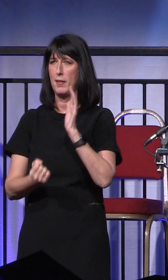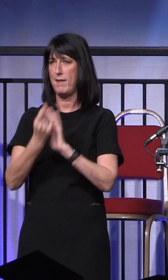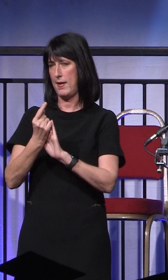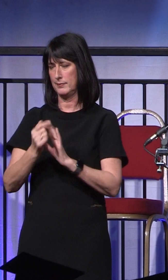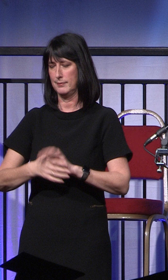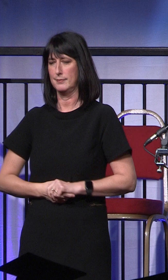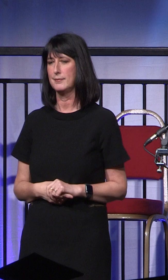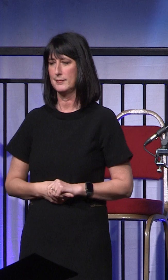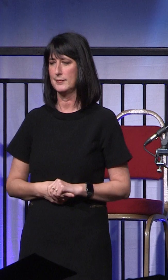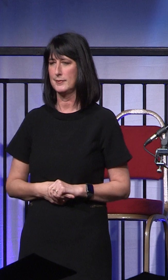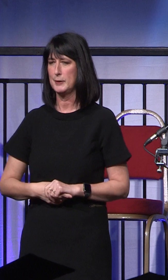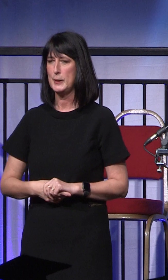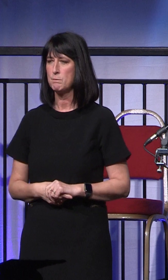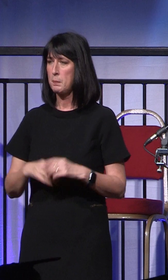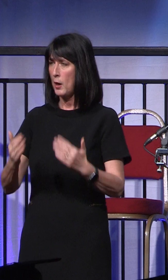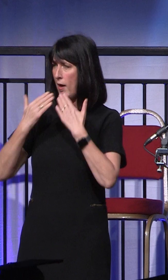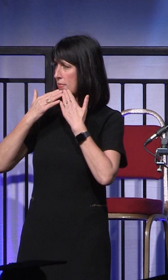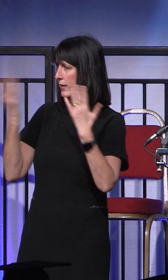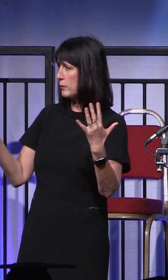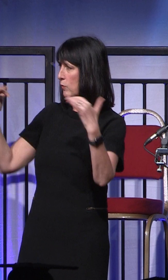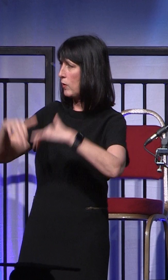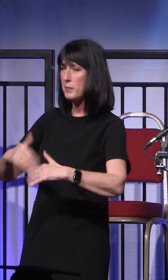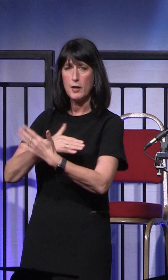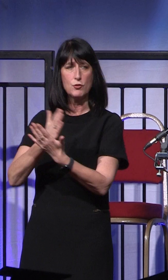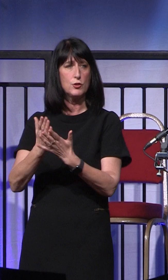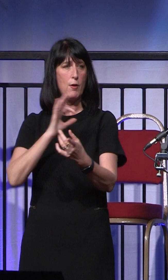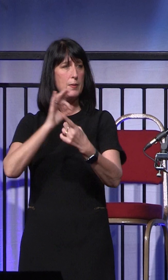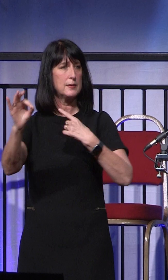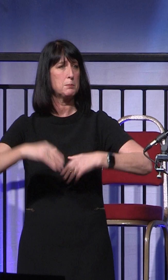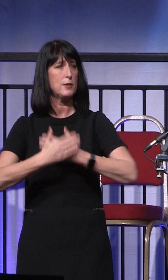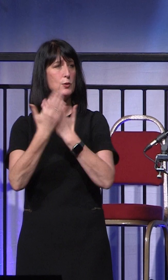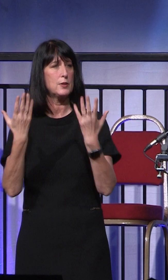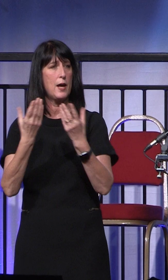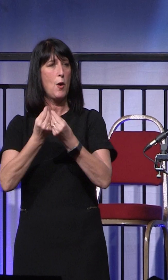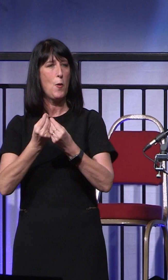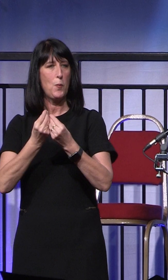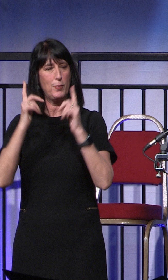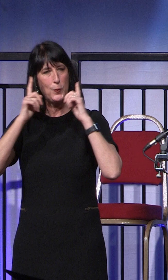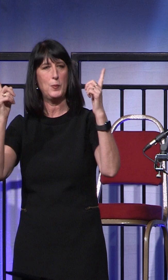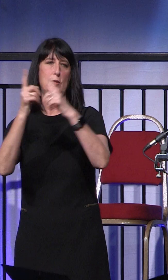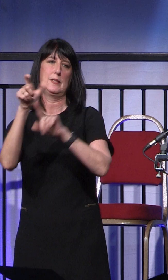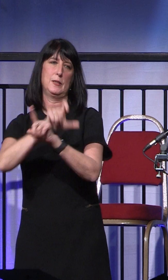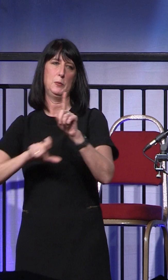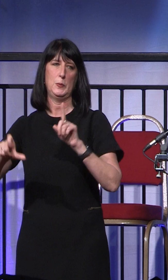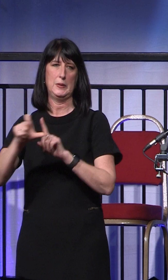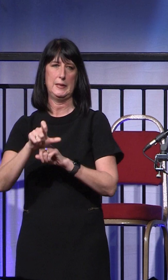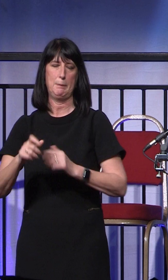for coming and sharing this special day with our university community the